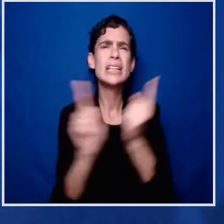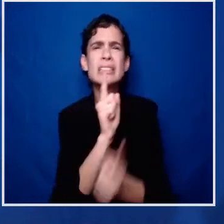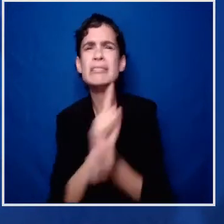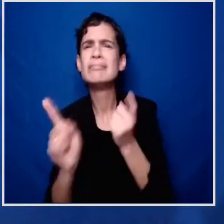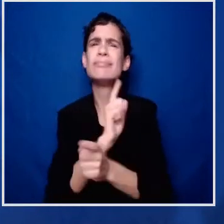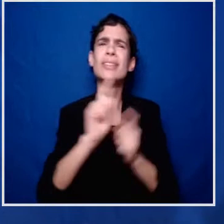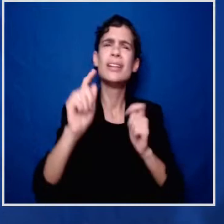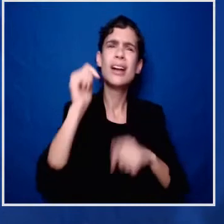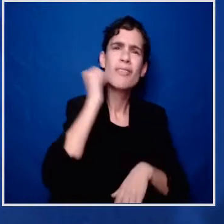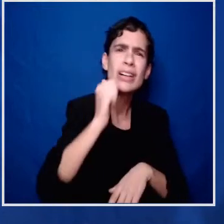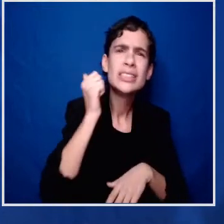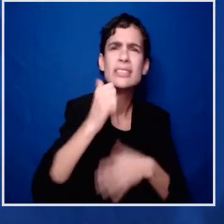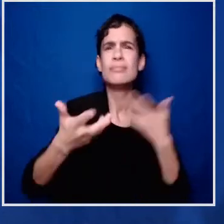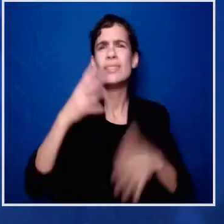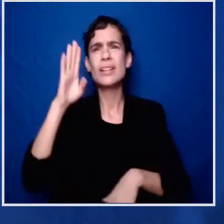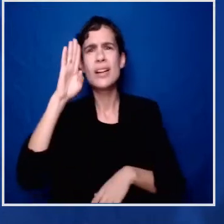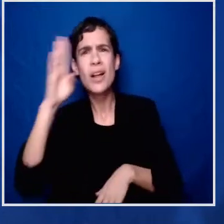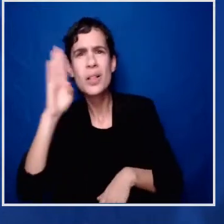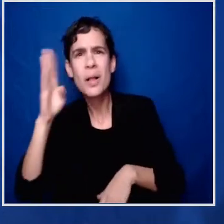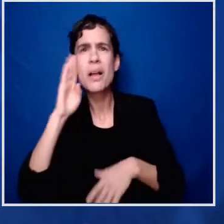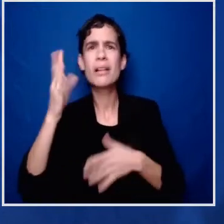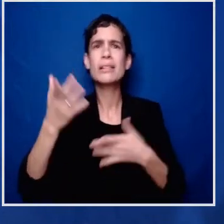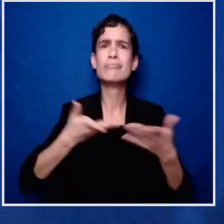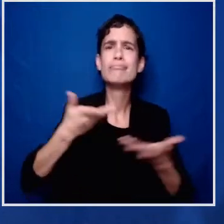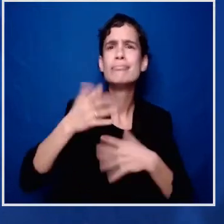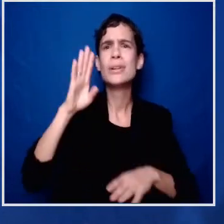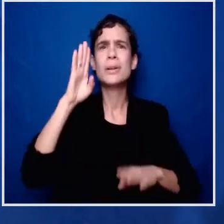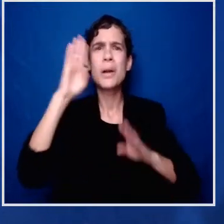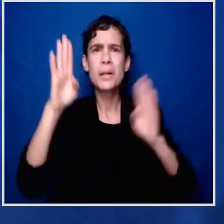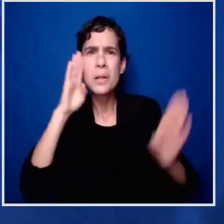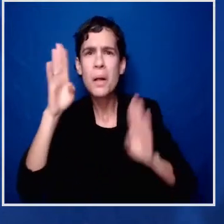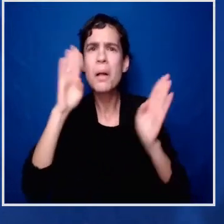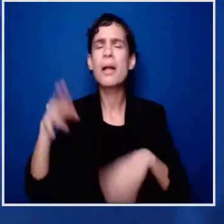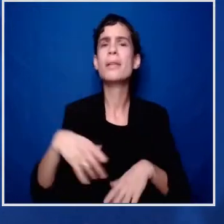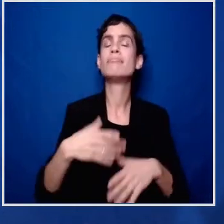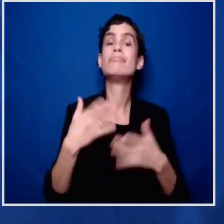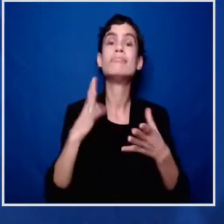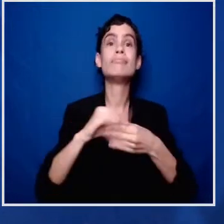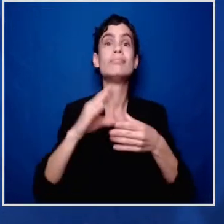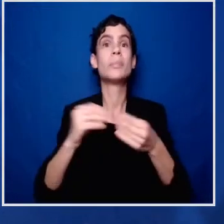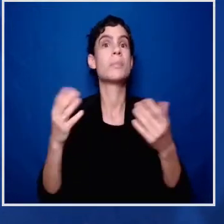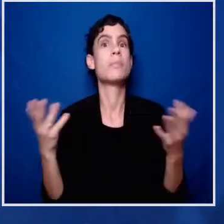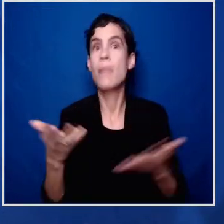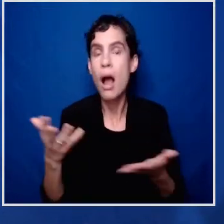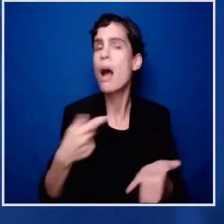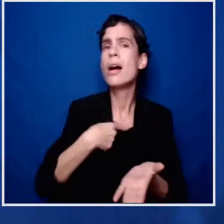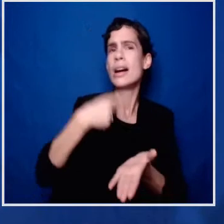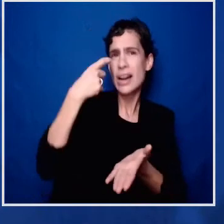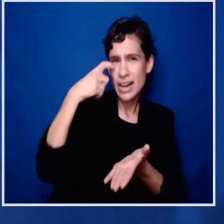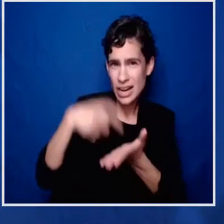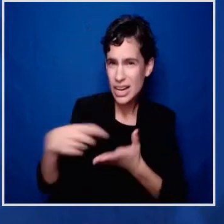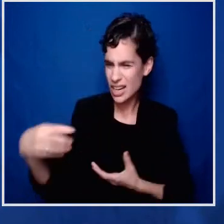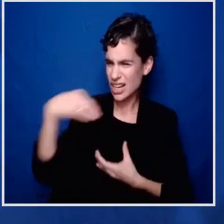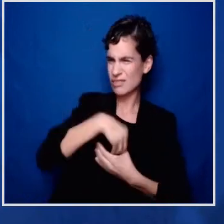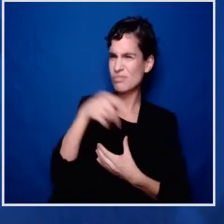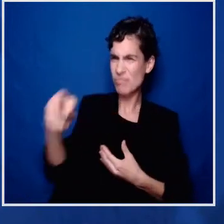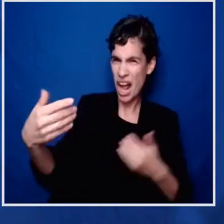"I SEE THE POWER IN YOU." THOSE PEOPLE FOUND A MESSAGE